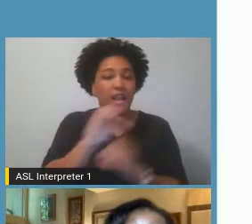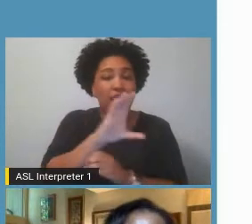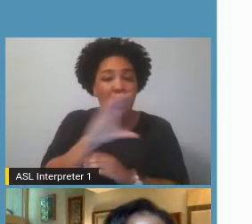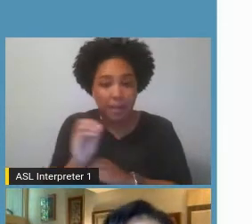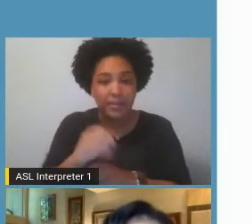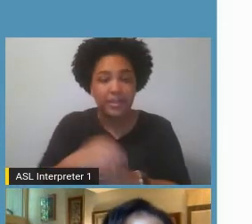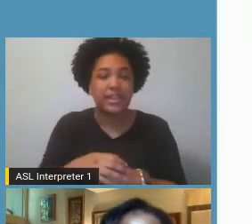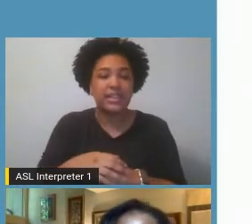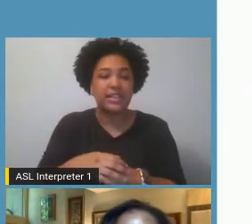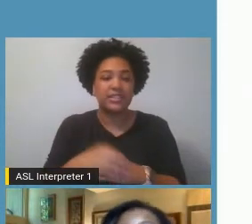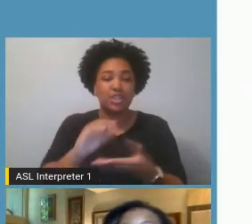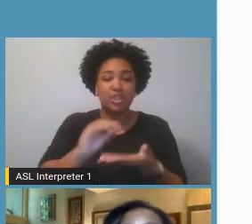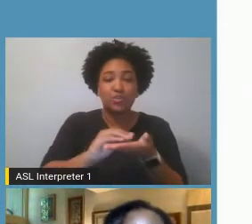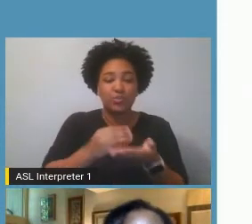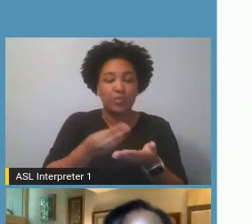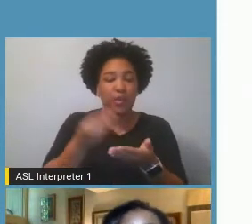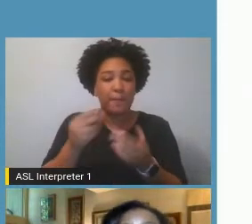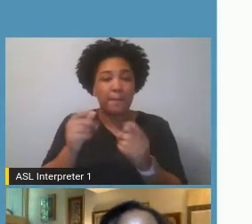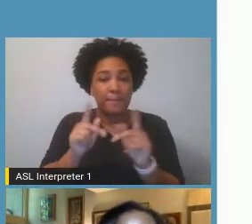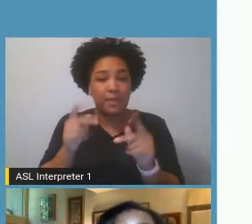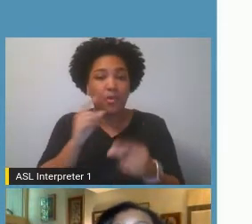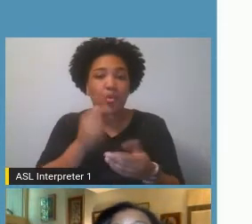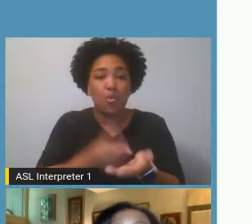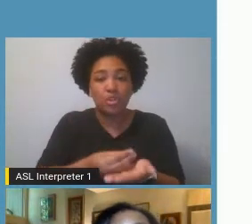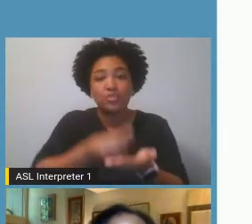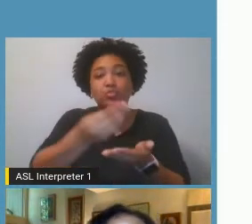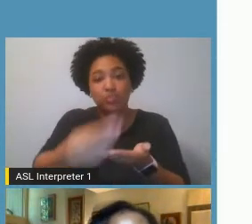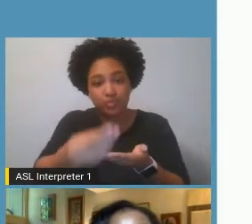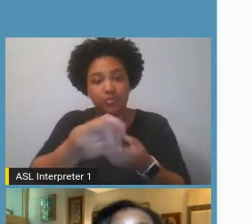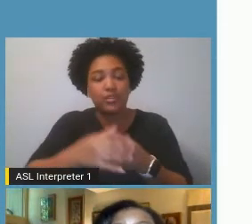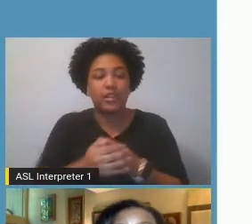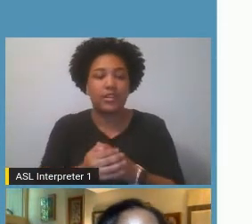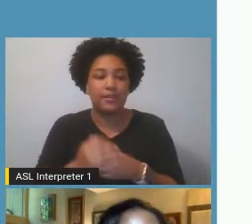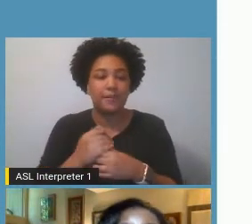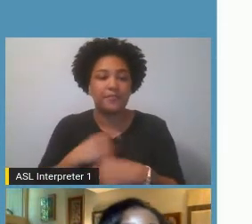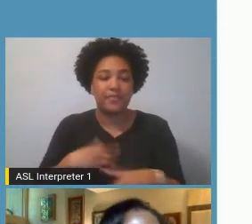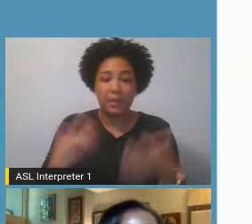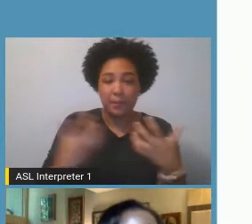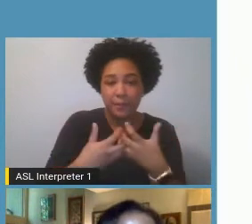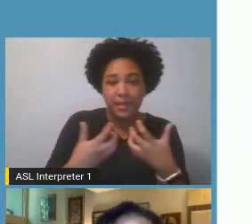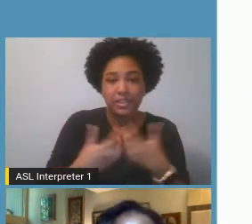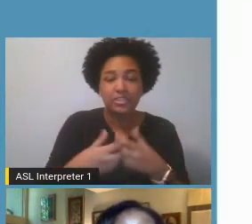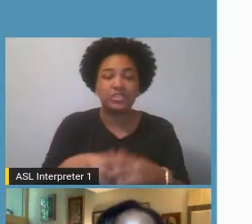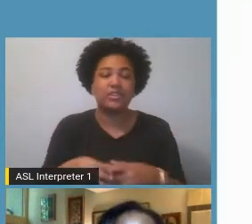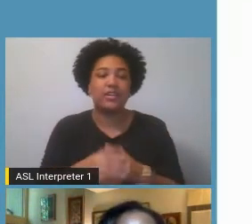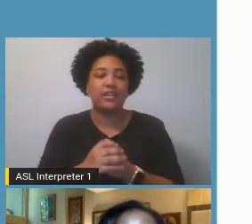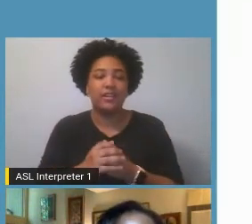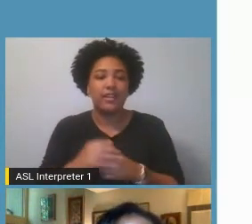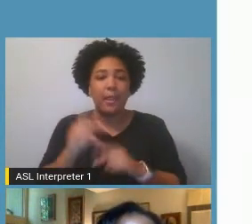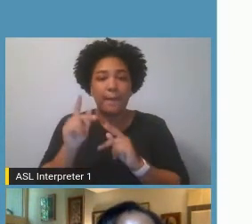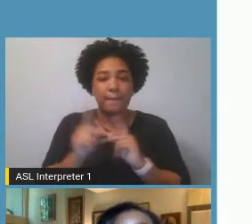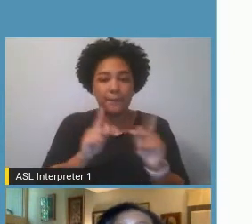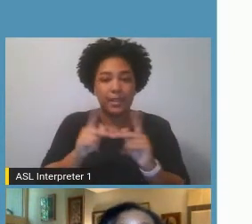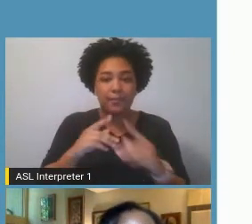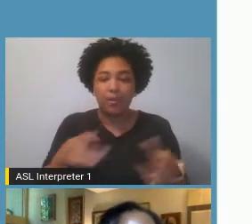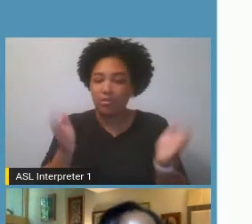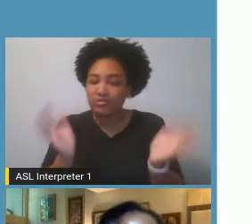into federal funds, so it has been a very engaging way for information to be shared, these groups